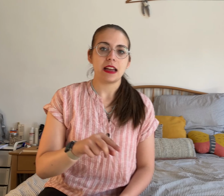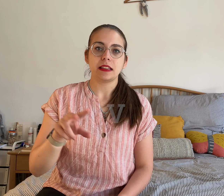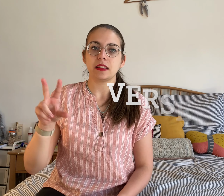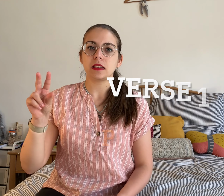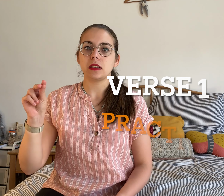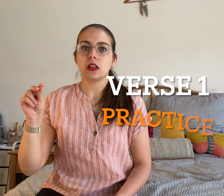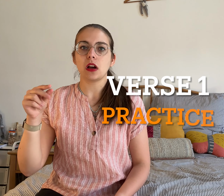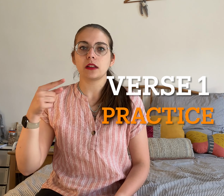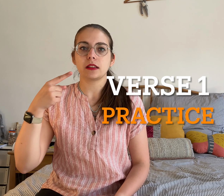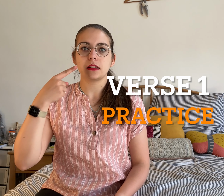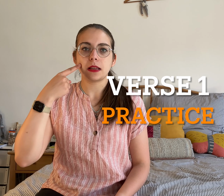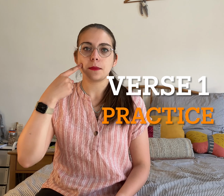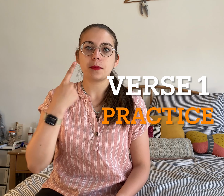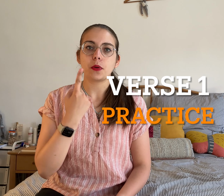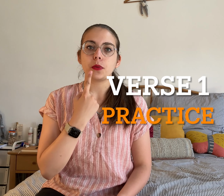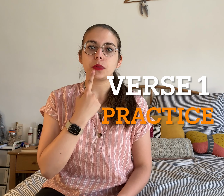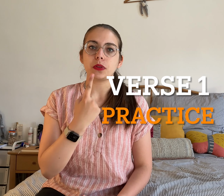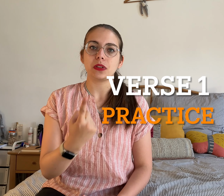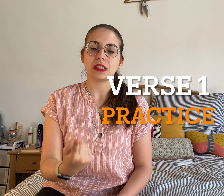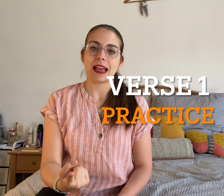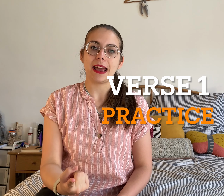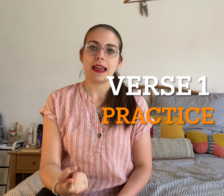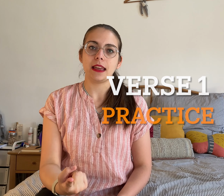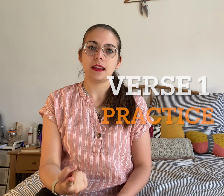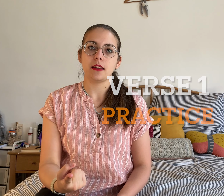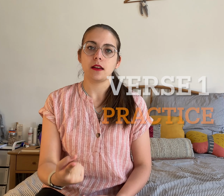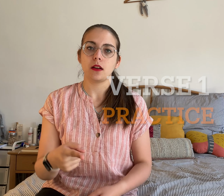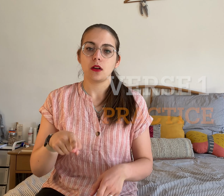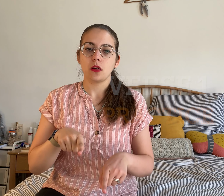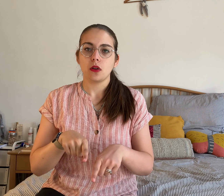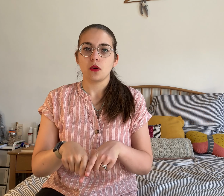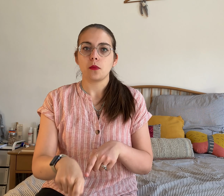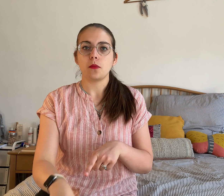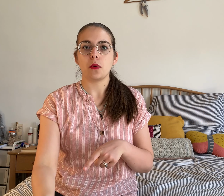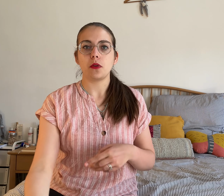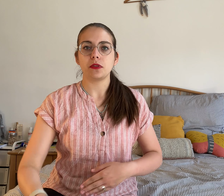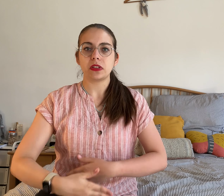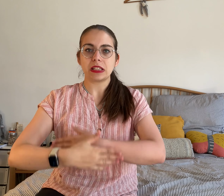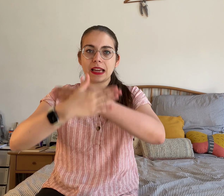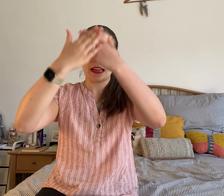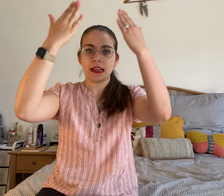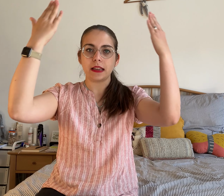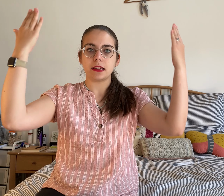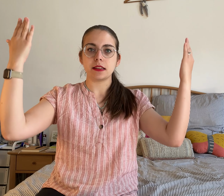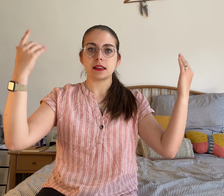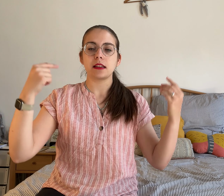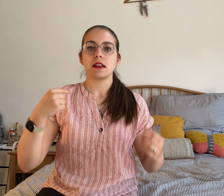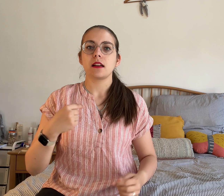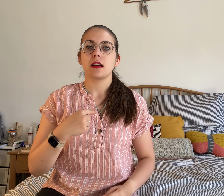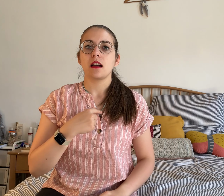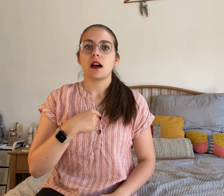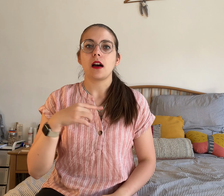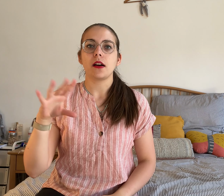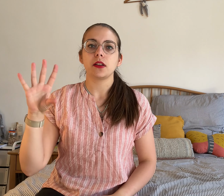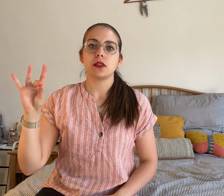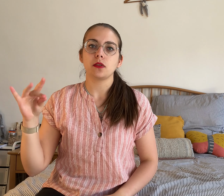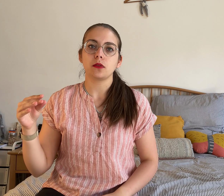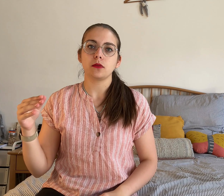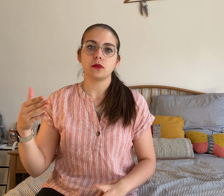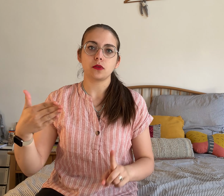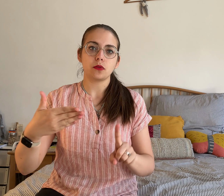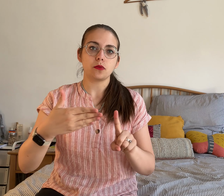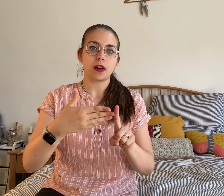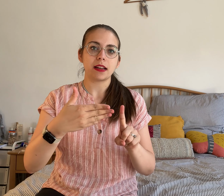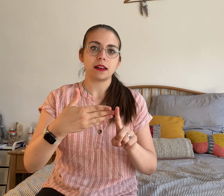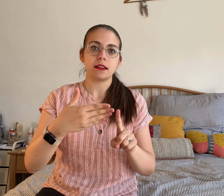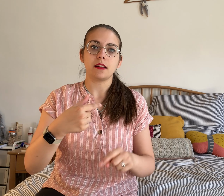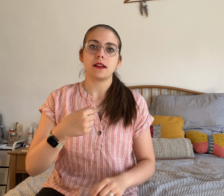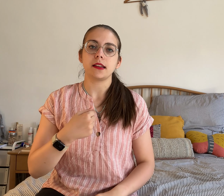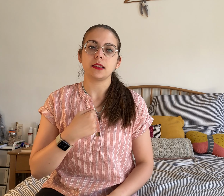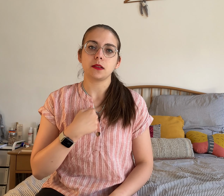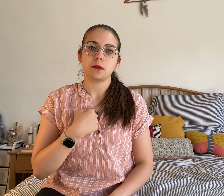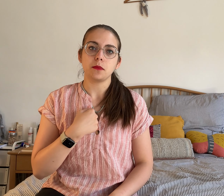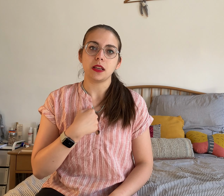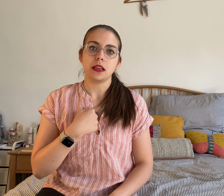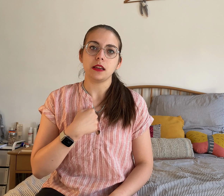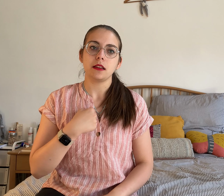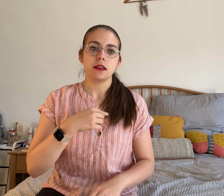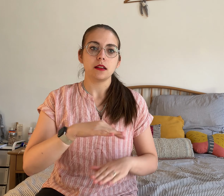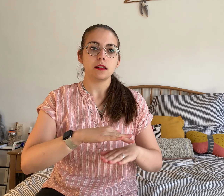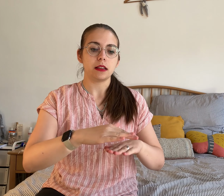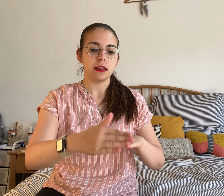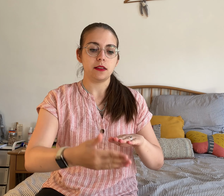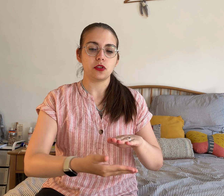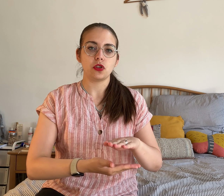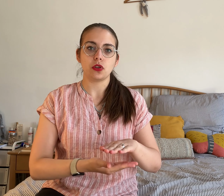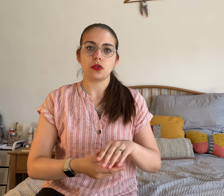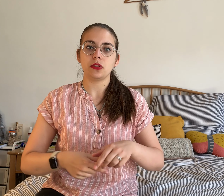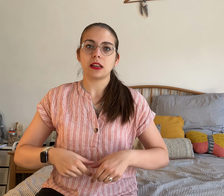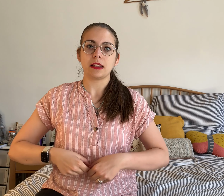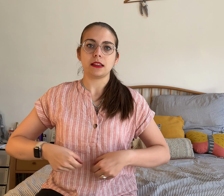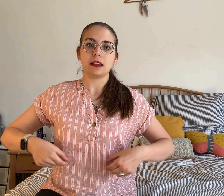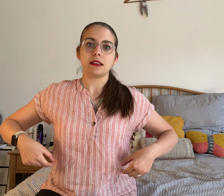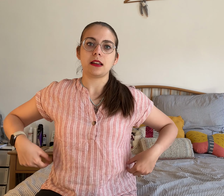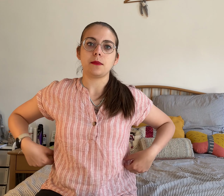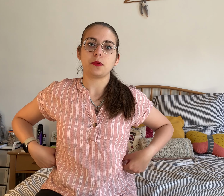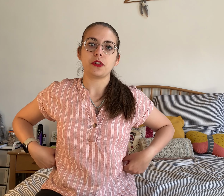"It's not simple to say: most days, I don't recognise me. These shoes, and this apron,